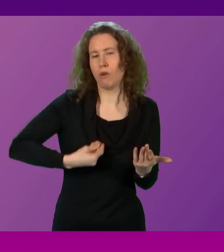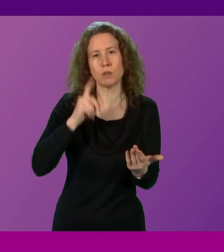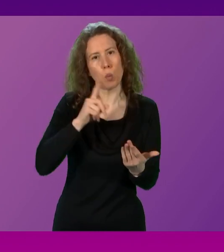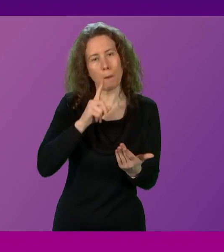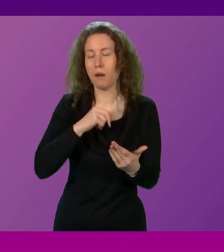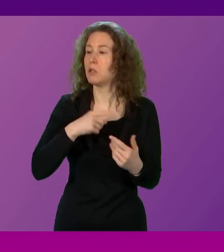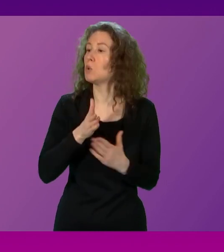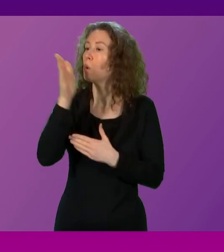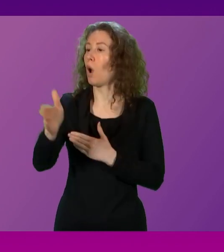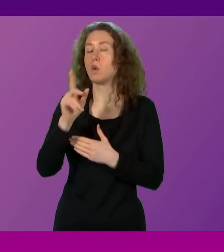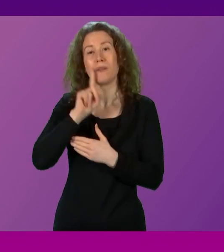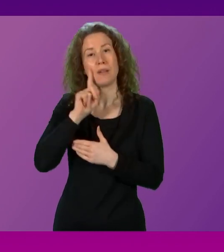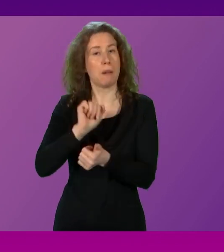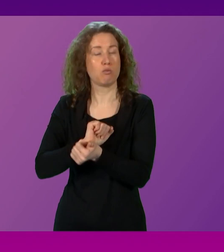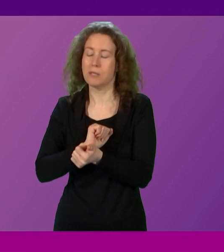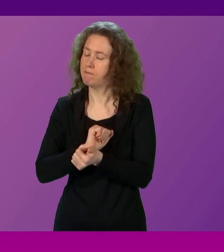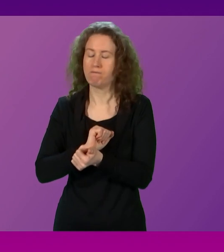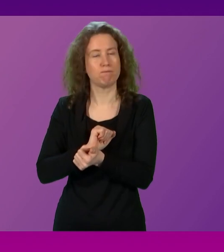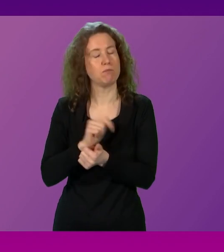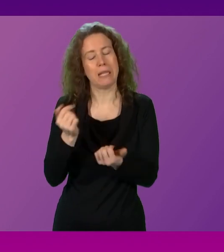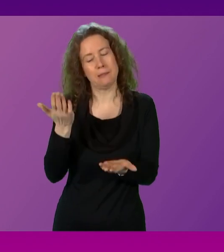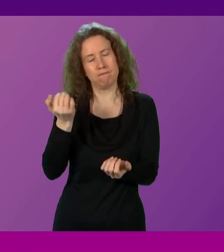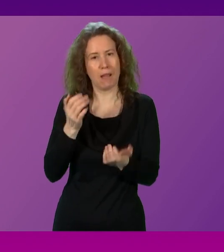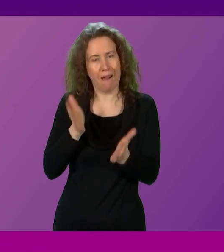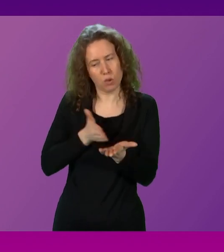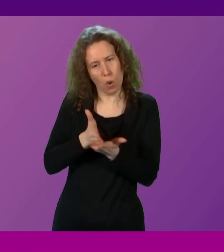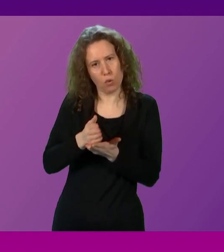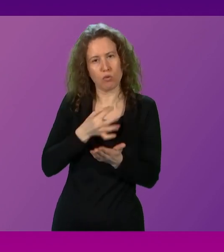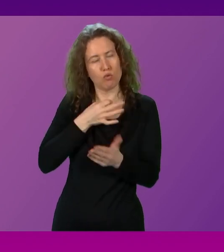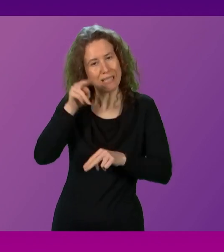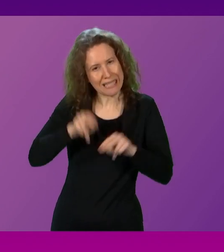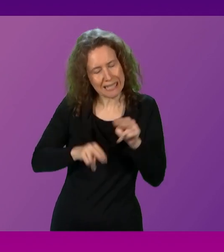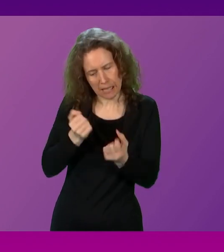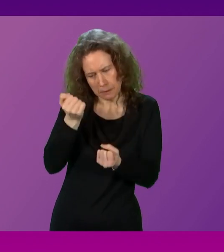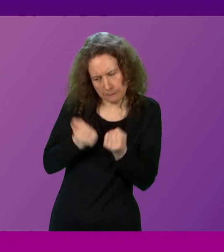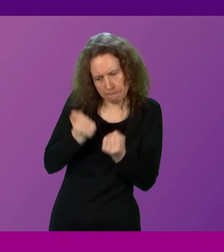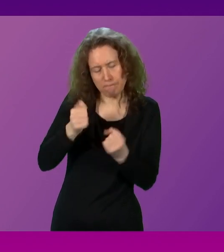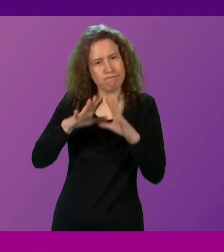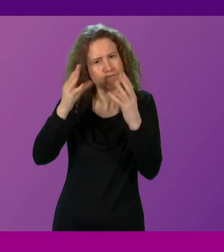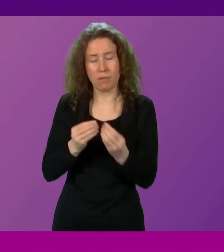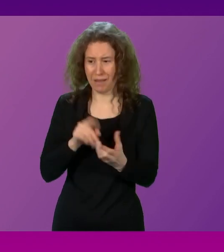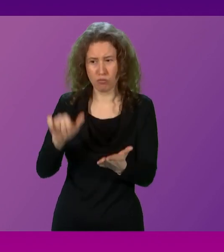sentence in a female prison. That is subject to robust risk assessment, which is right and proper.